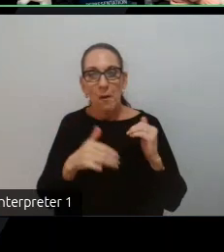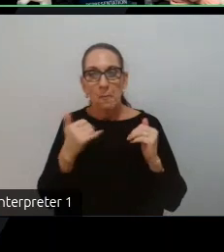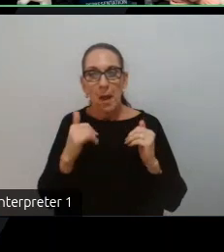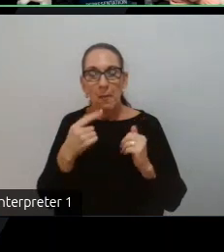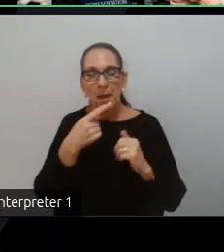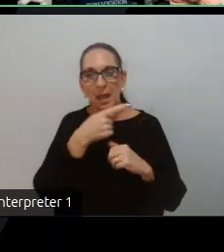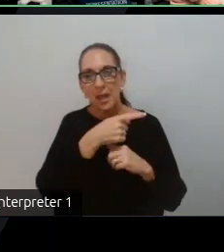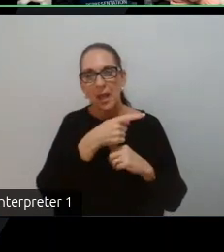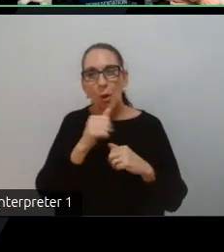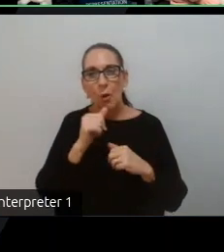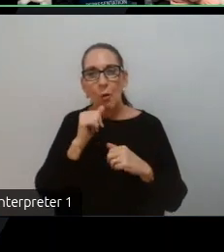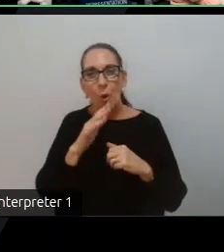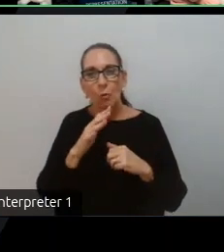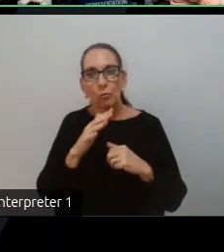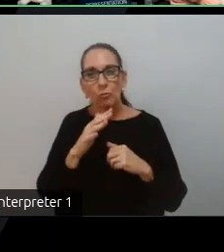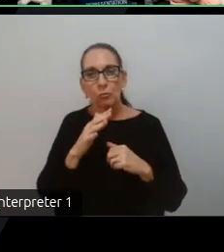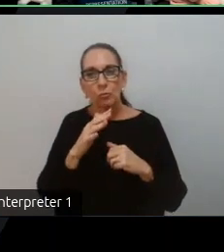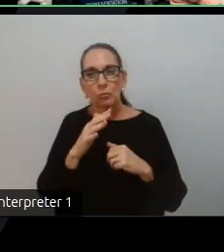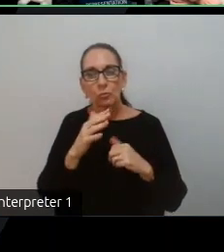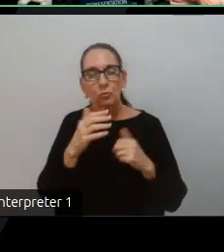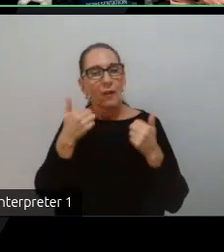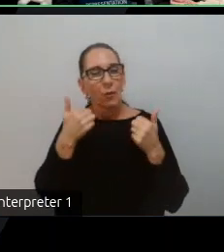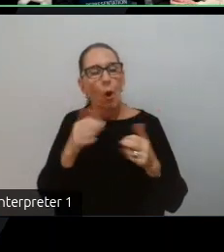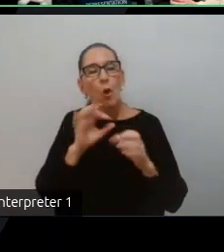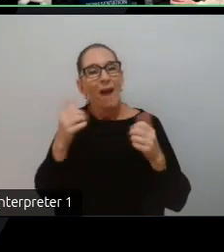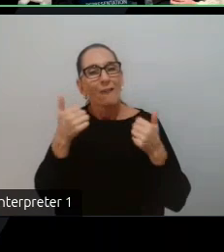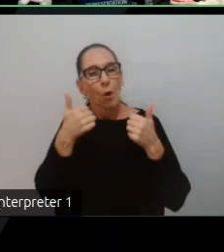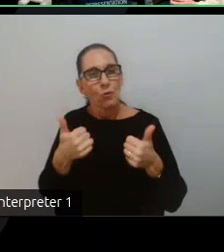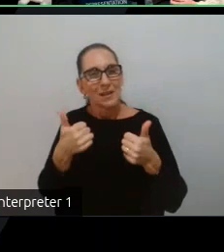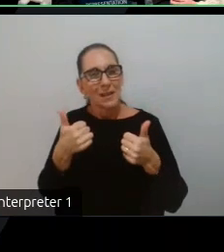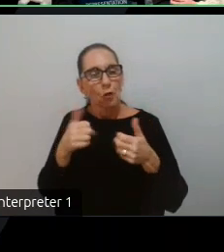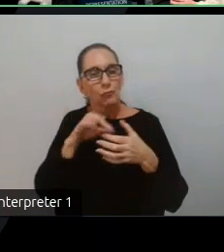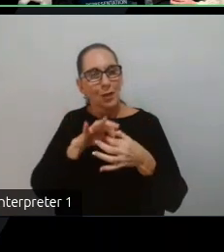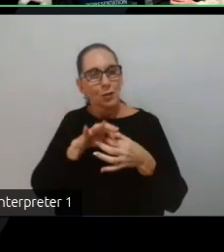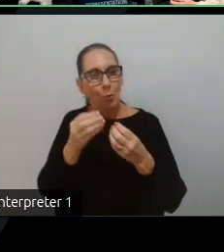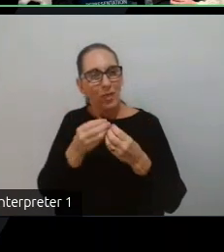and beneficial relationship between a parent and a child. So they're those disputes where